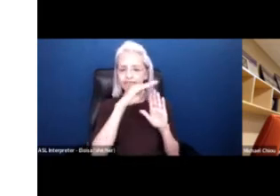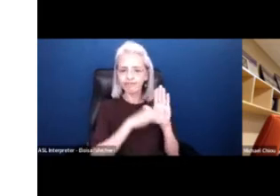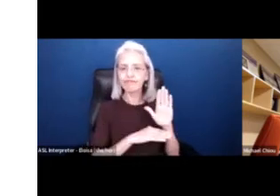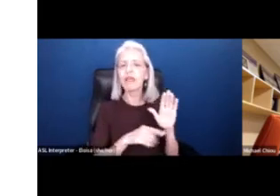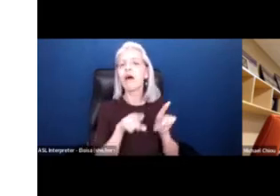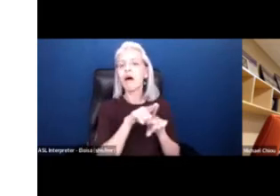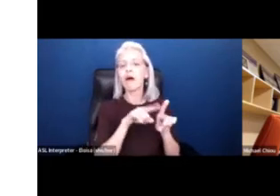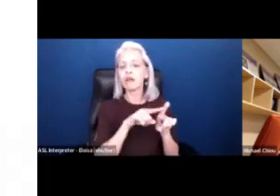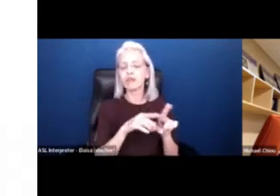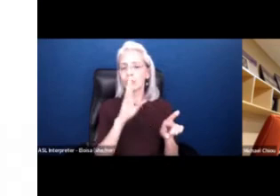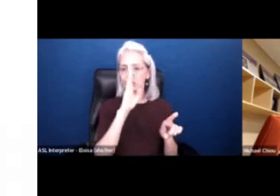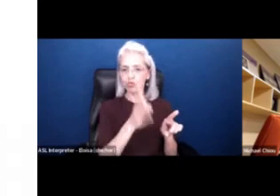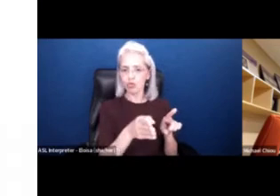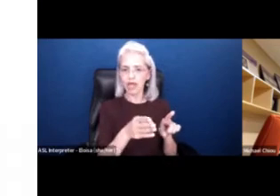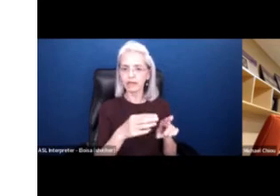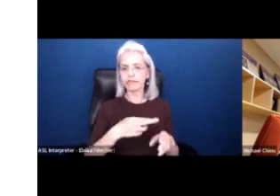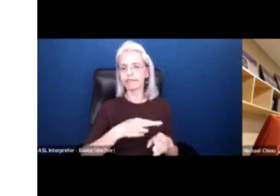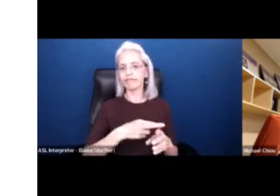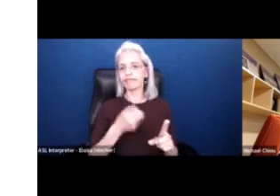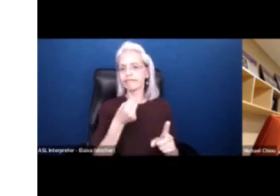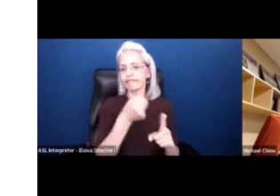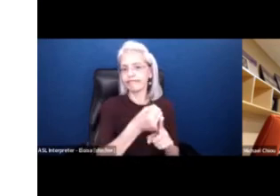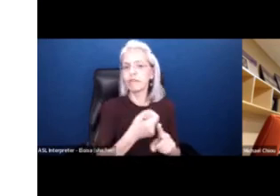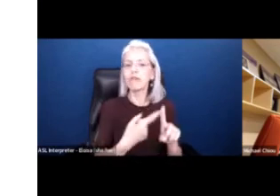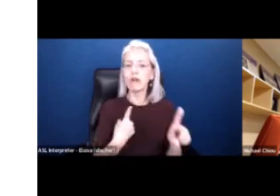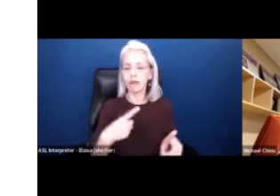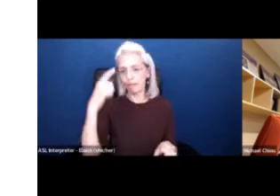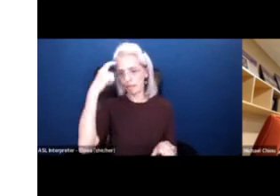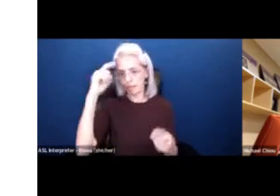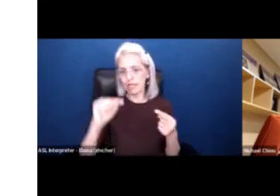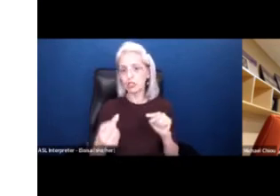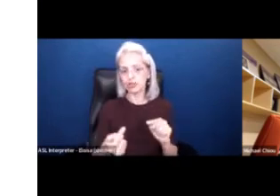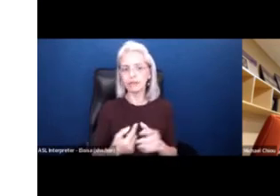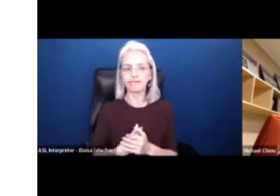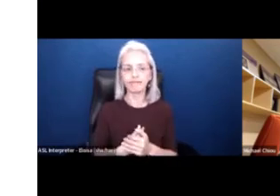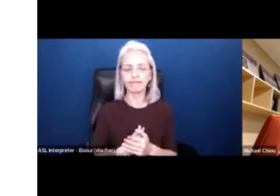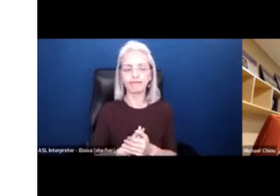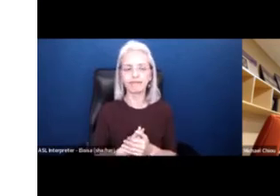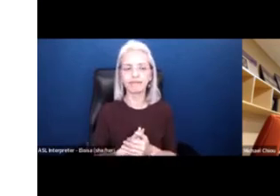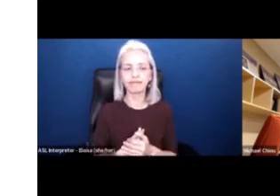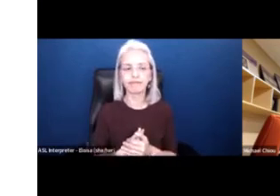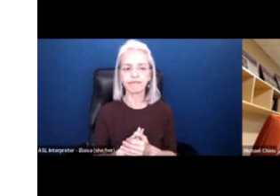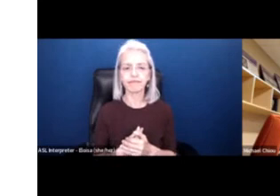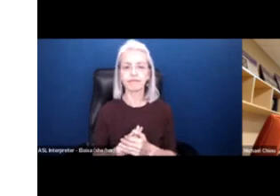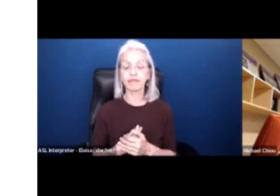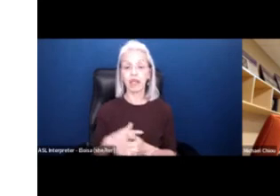direct result of of a brain injury. And, you know, allude to what Dr. Gurin mentioned with the